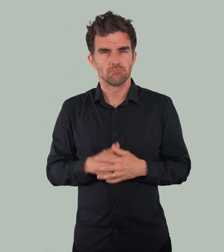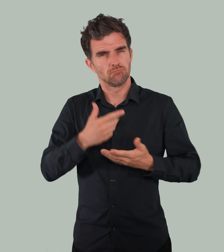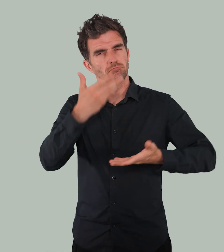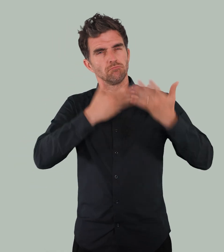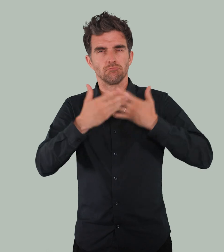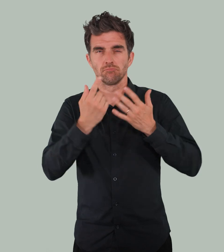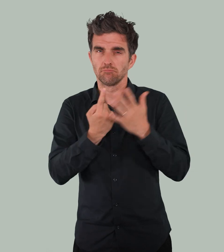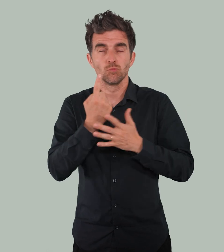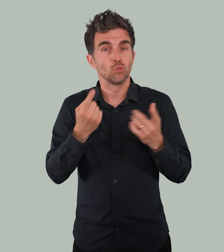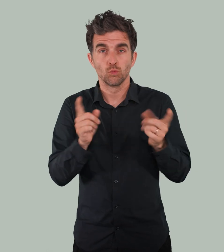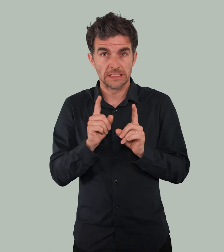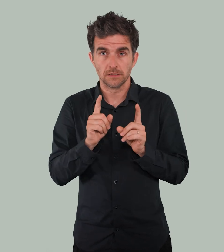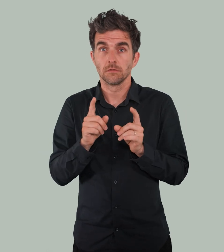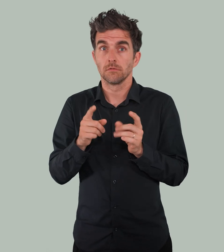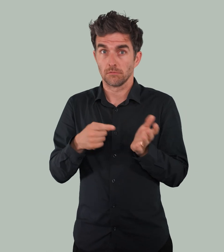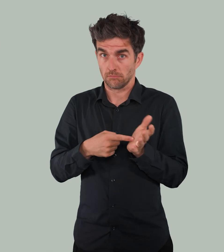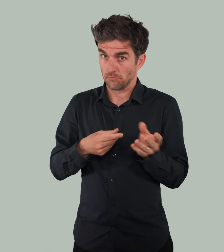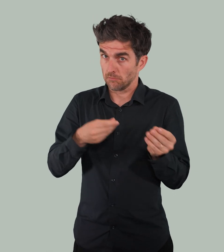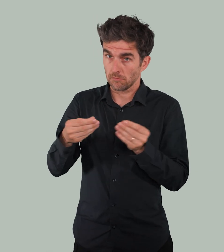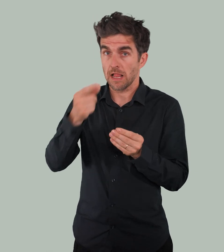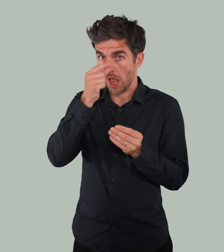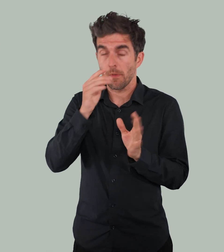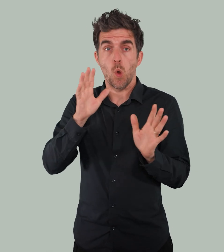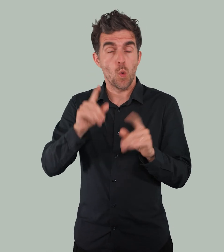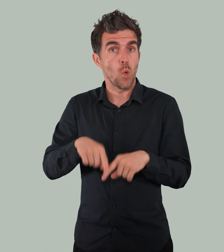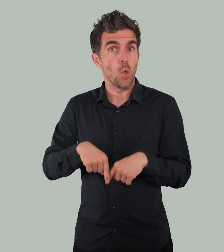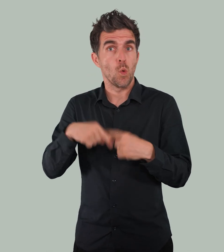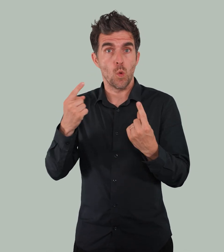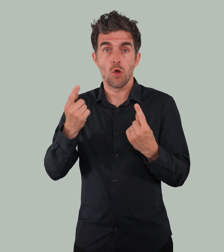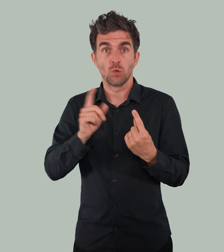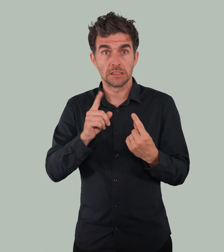They describe situations where this can lead to differences between